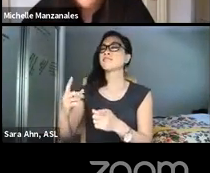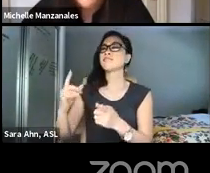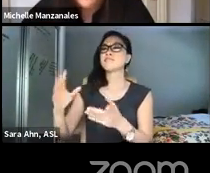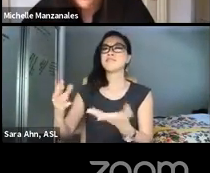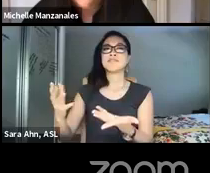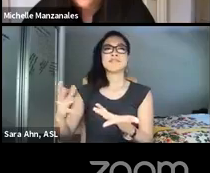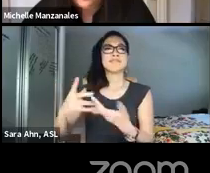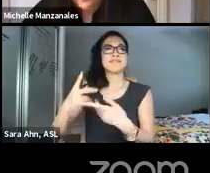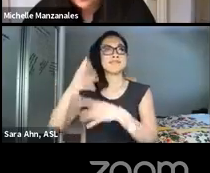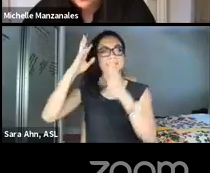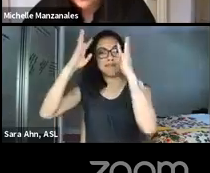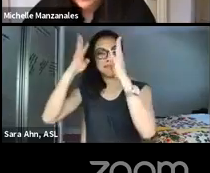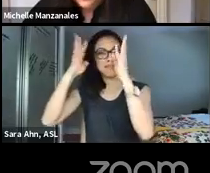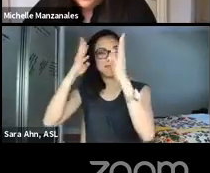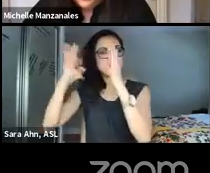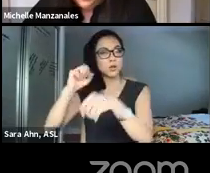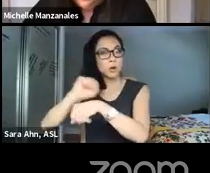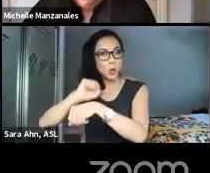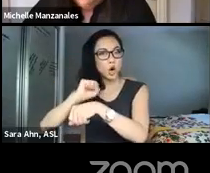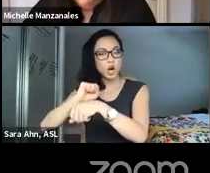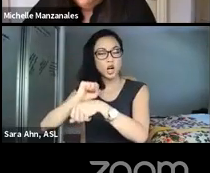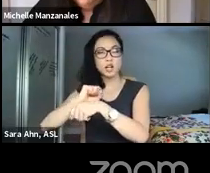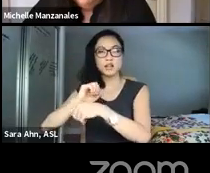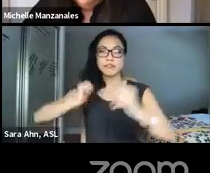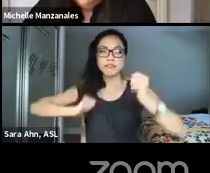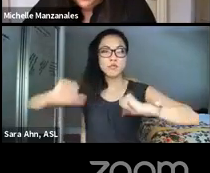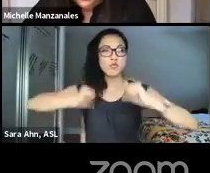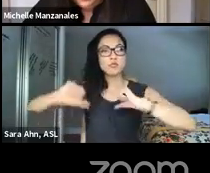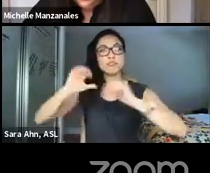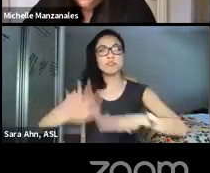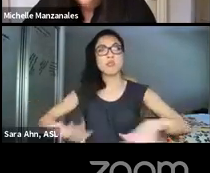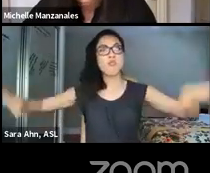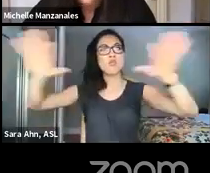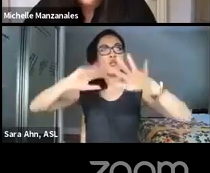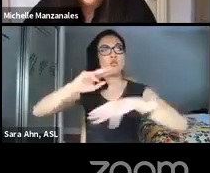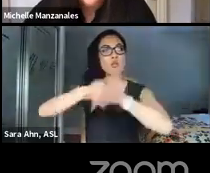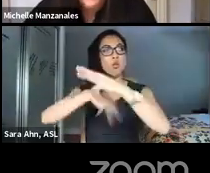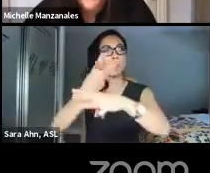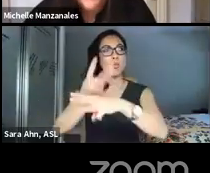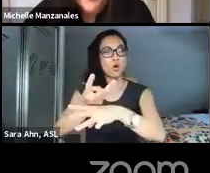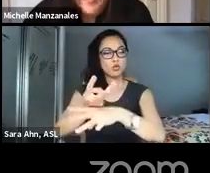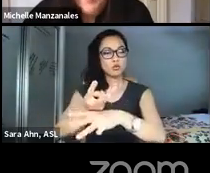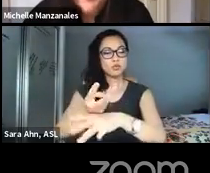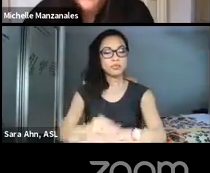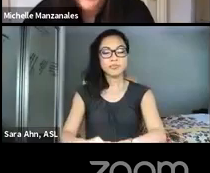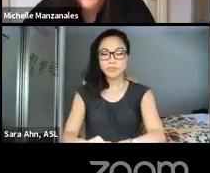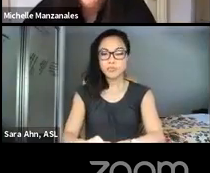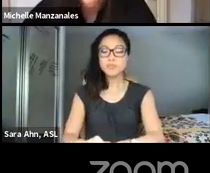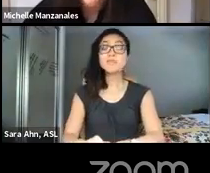of dance as the director where there is world-class training happening for everyone, diverse,